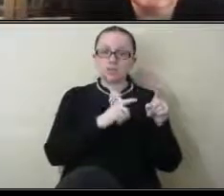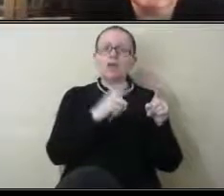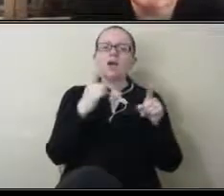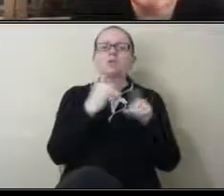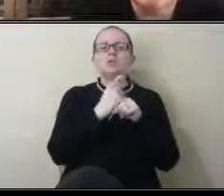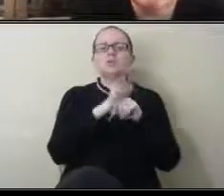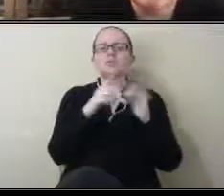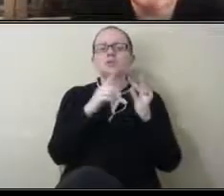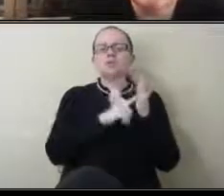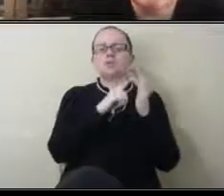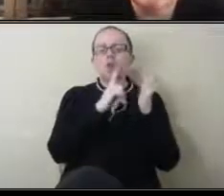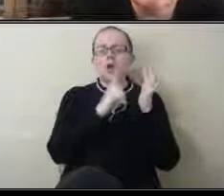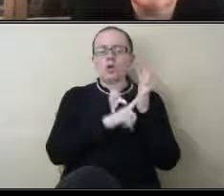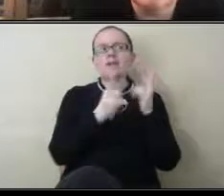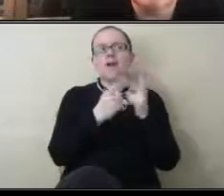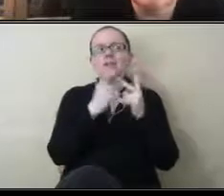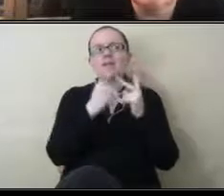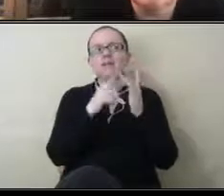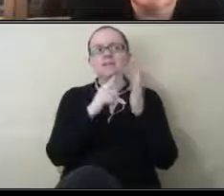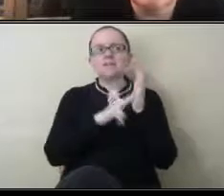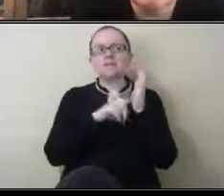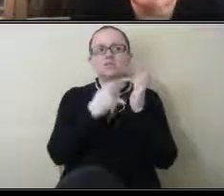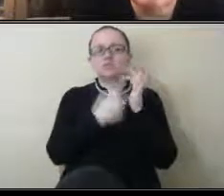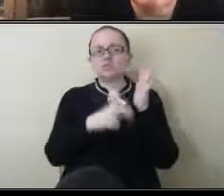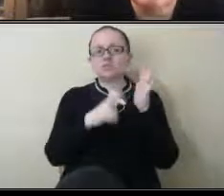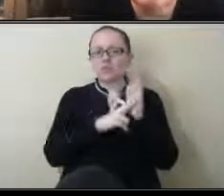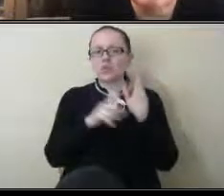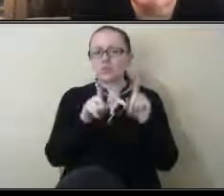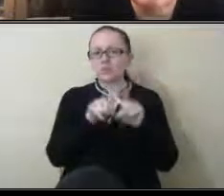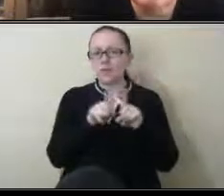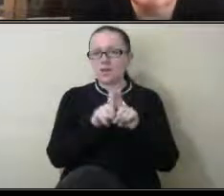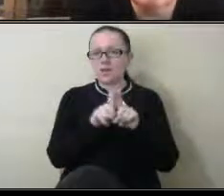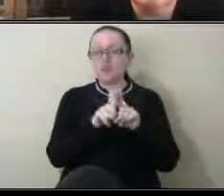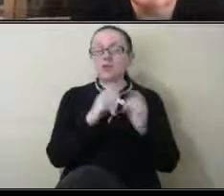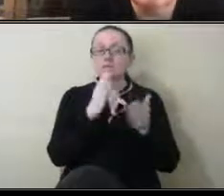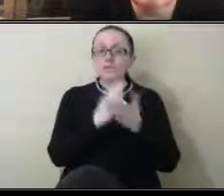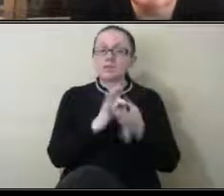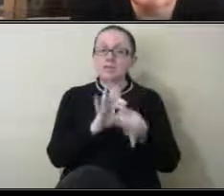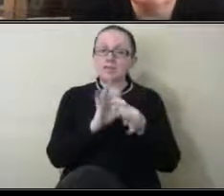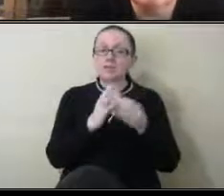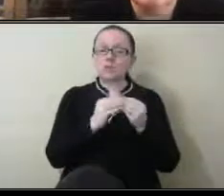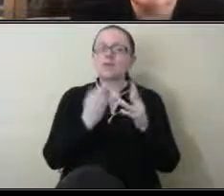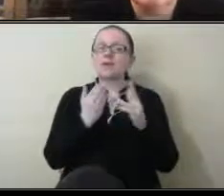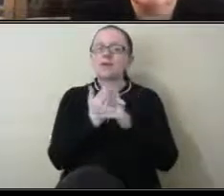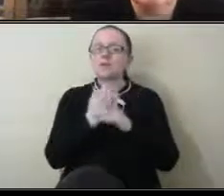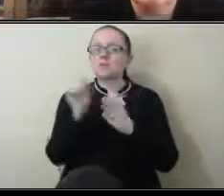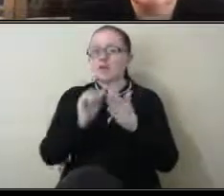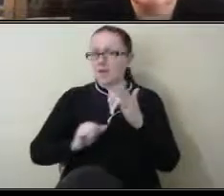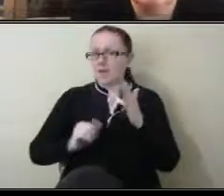quite a few interns are very connected with accessible arts too now we've got a few trainers